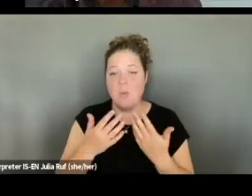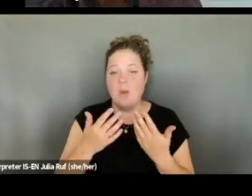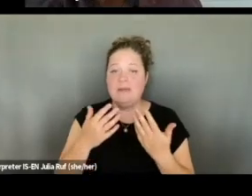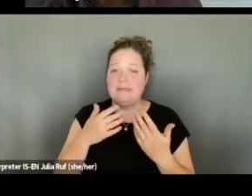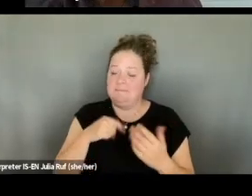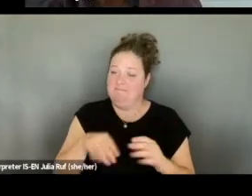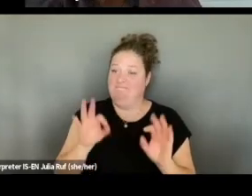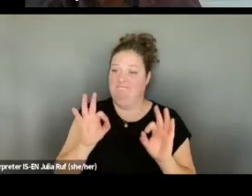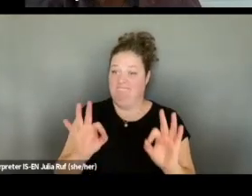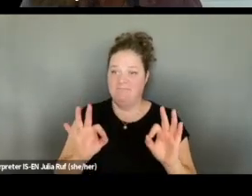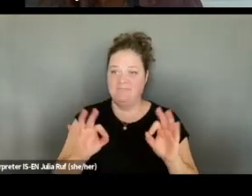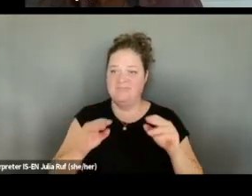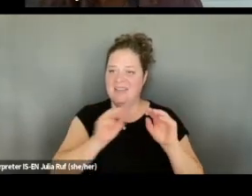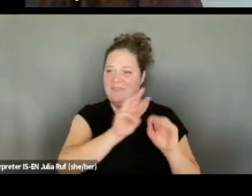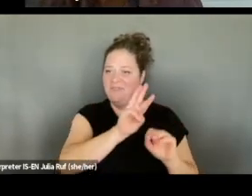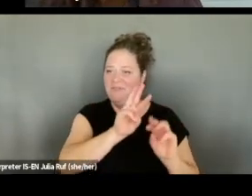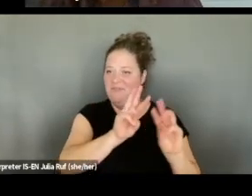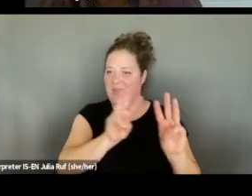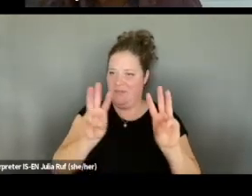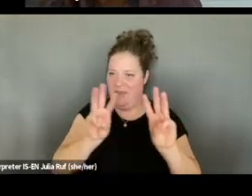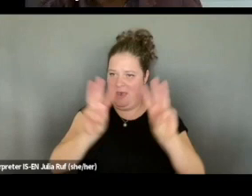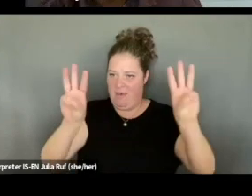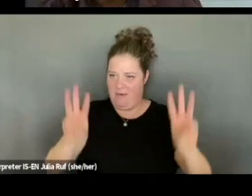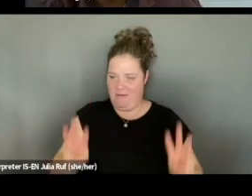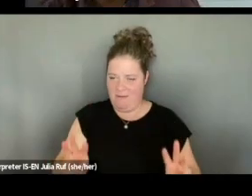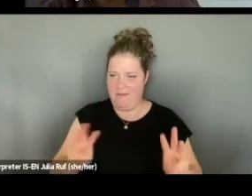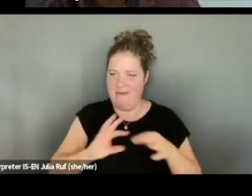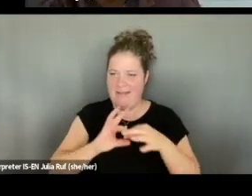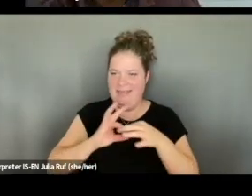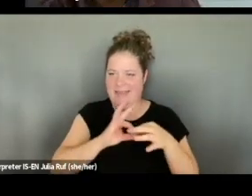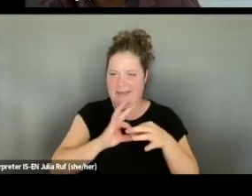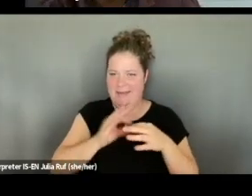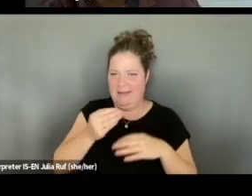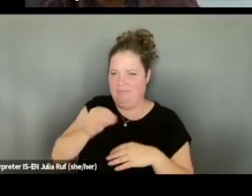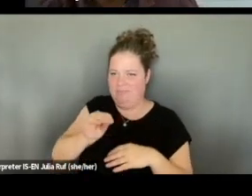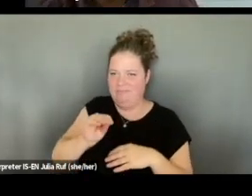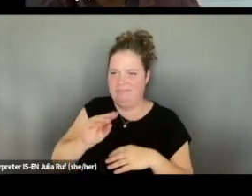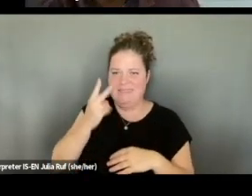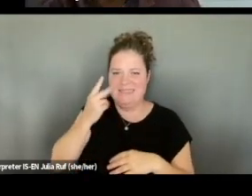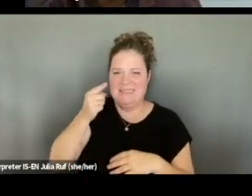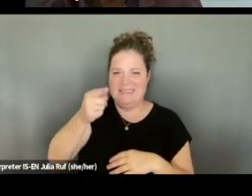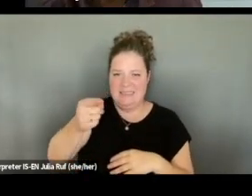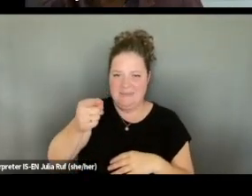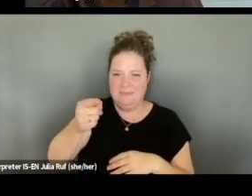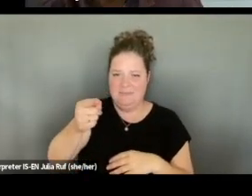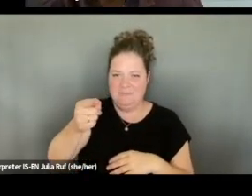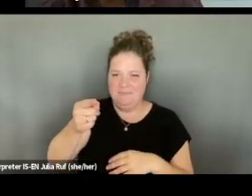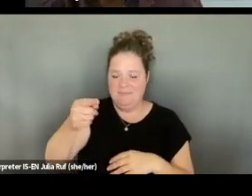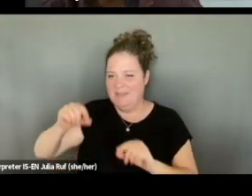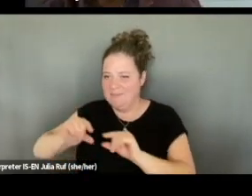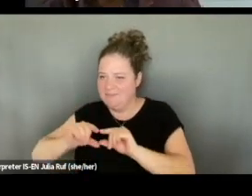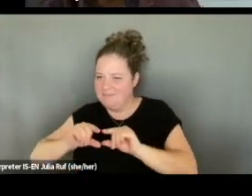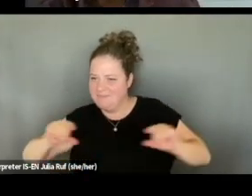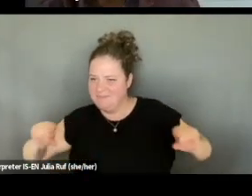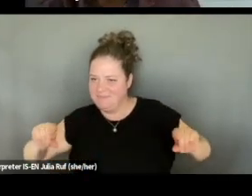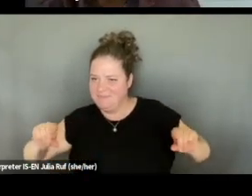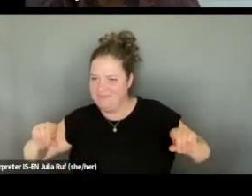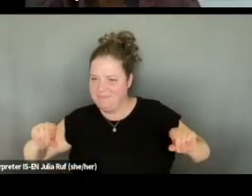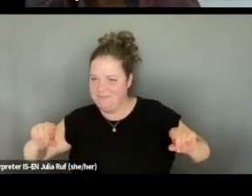provide a direct link on each page, and that's what you can see on the image here. There's a Report